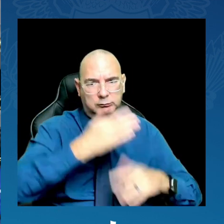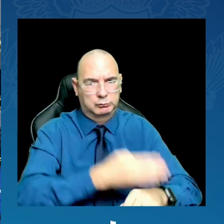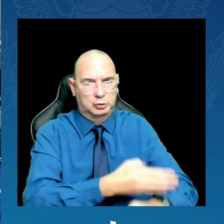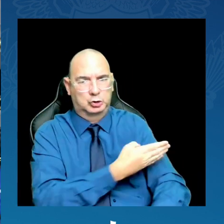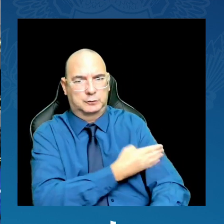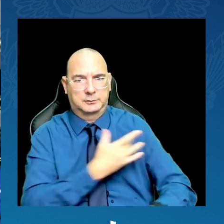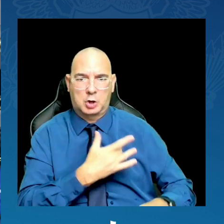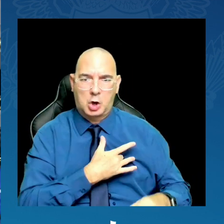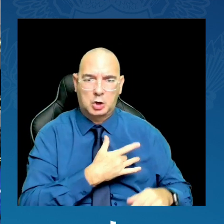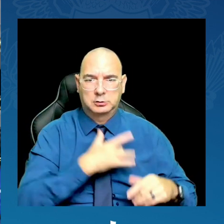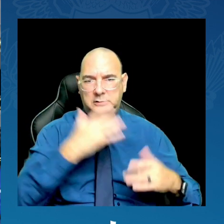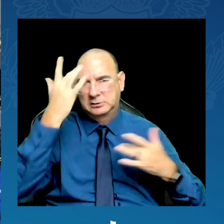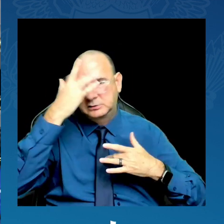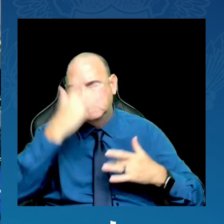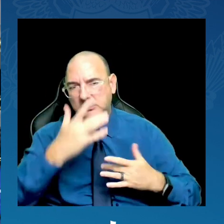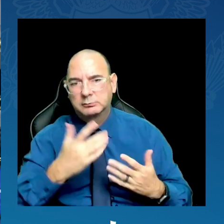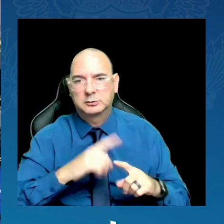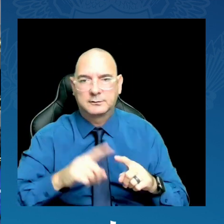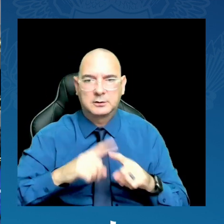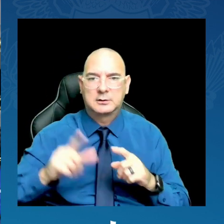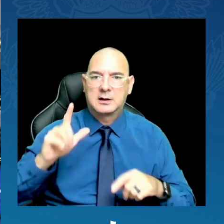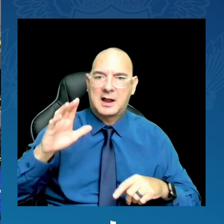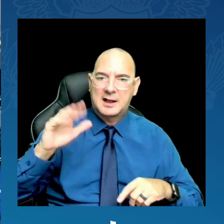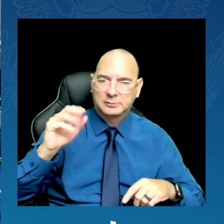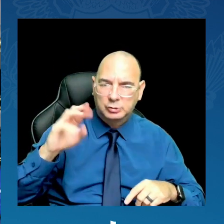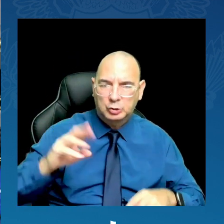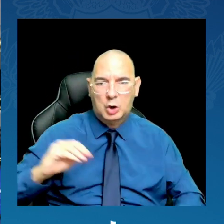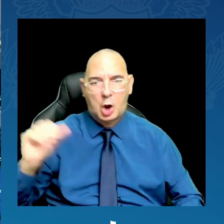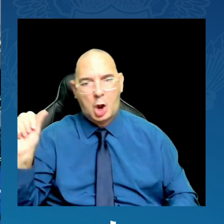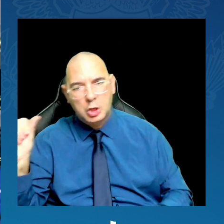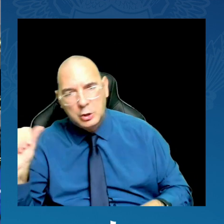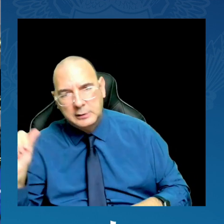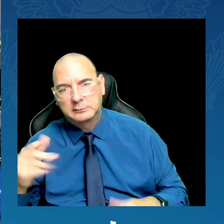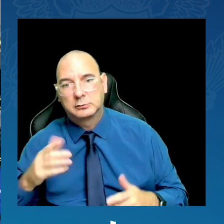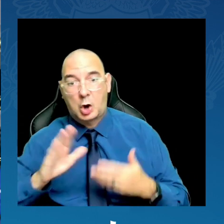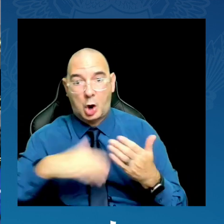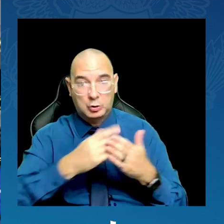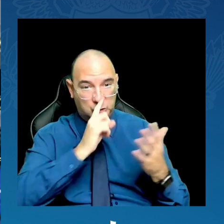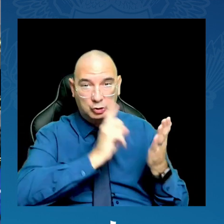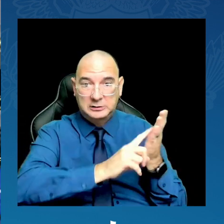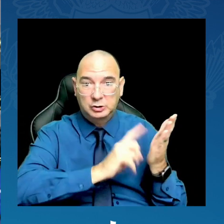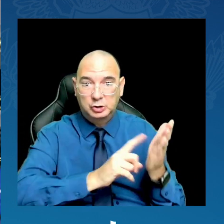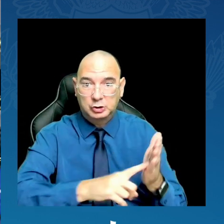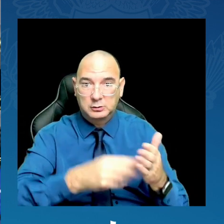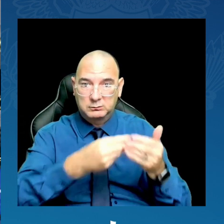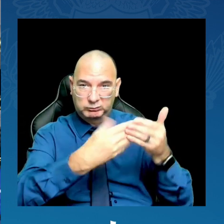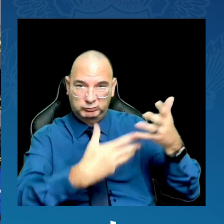which are all being researched in low-Earth orbit. Thanks to the International Space Station and the U.S. National Laboratory,